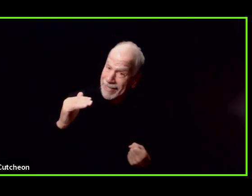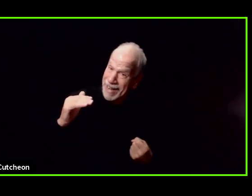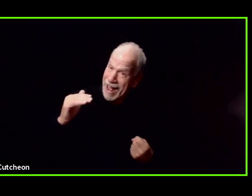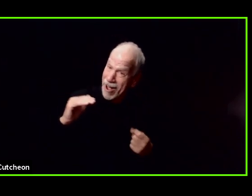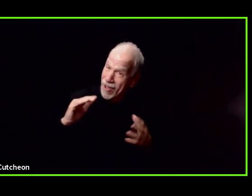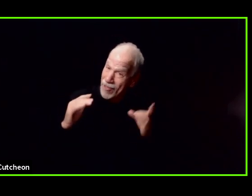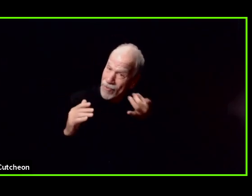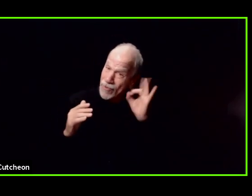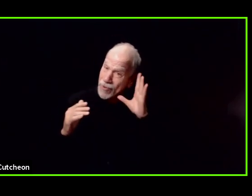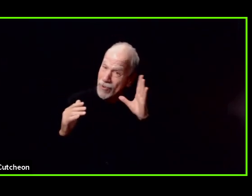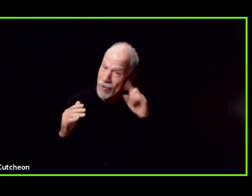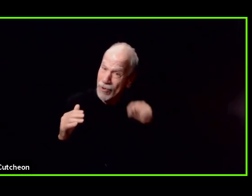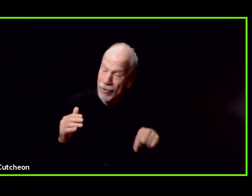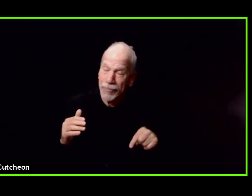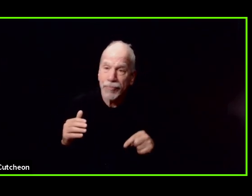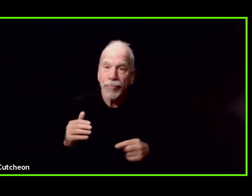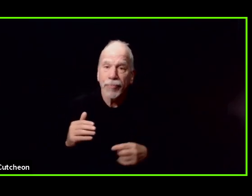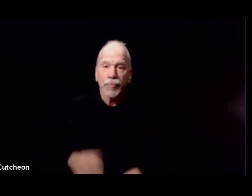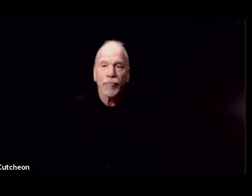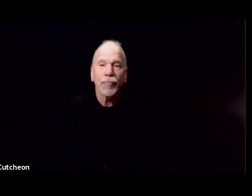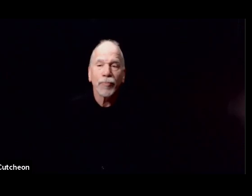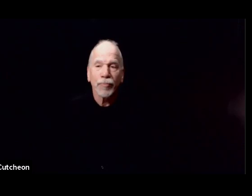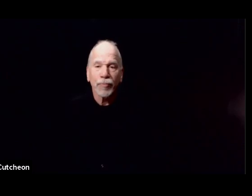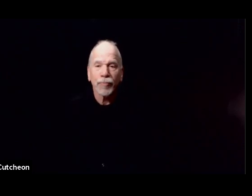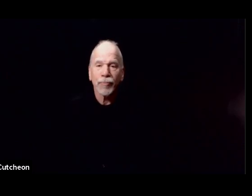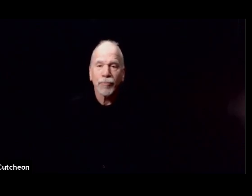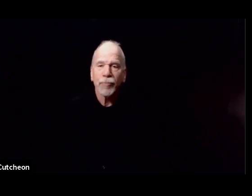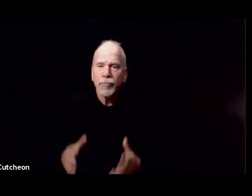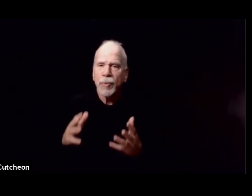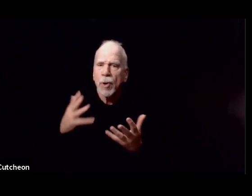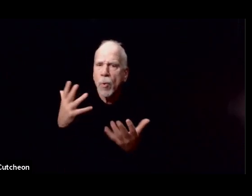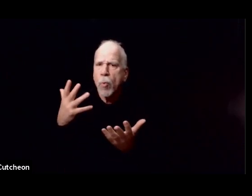months but just wanted to offer a little perspective on what the health care systems continue to